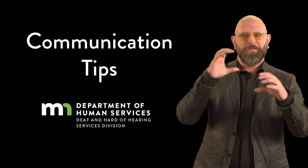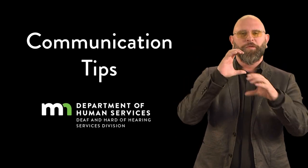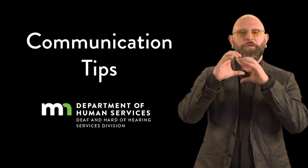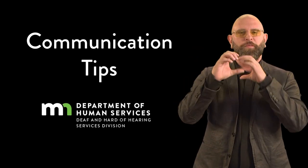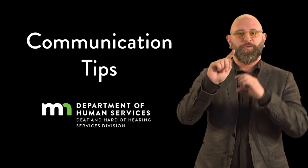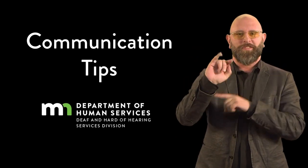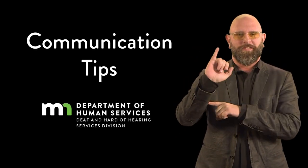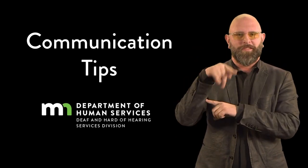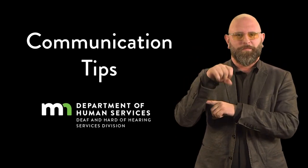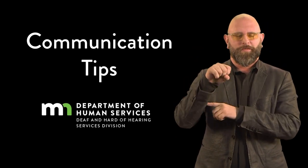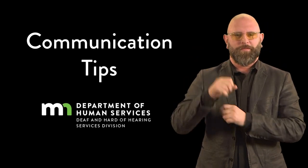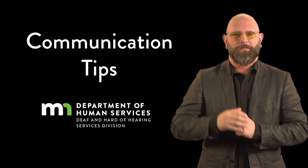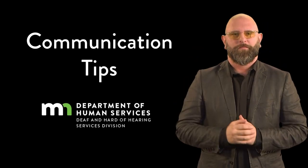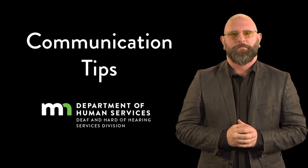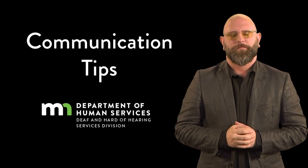Communication Tips